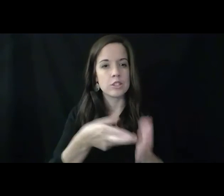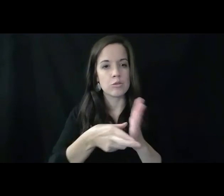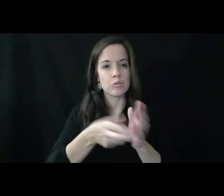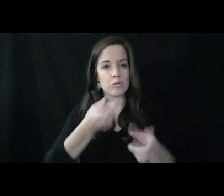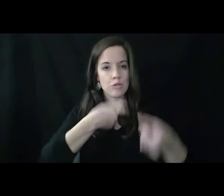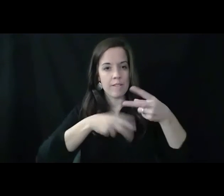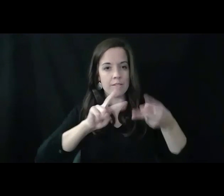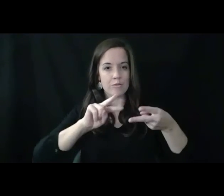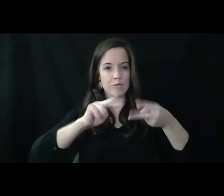Reversal